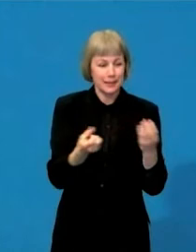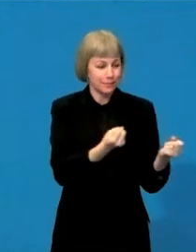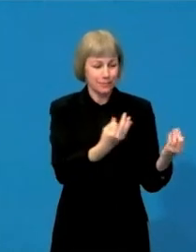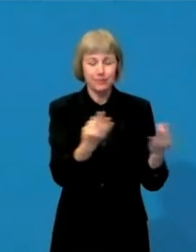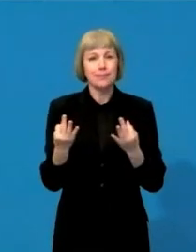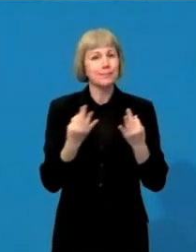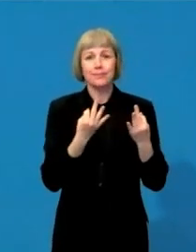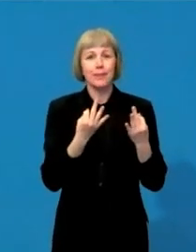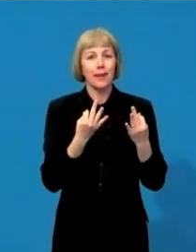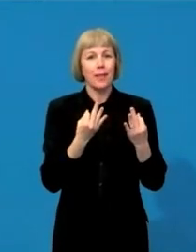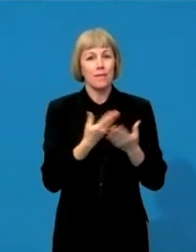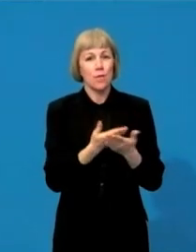is no services whatsoever.